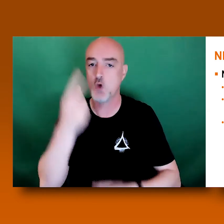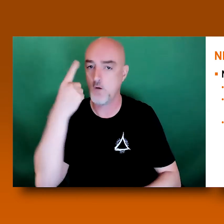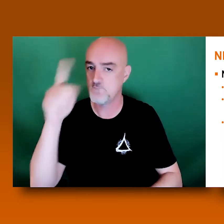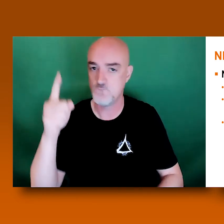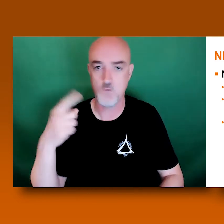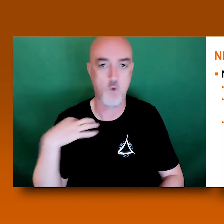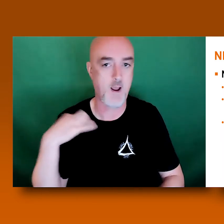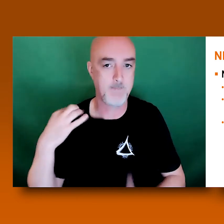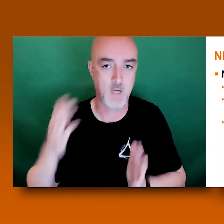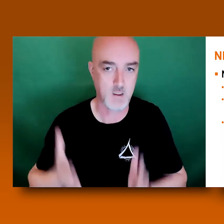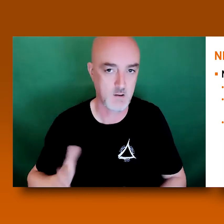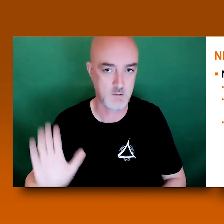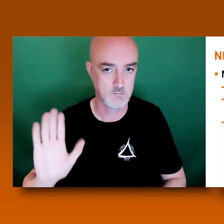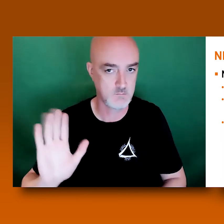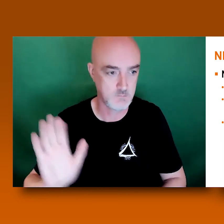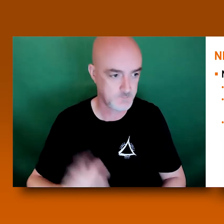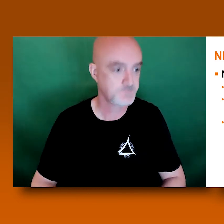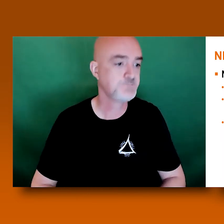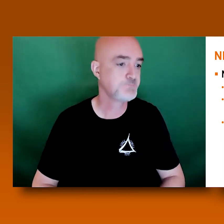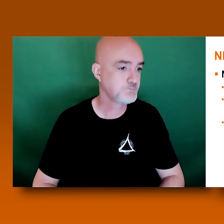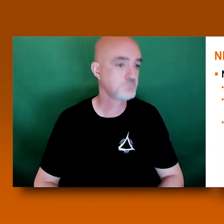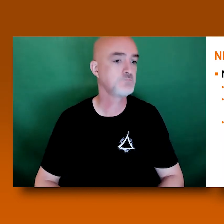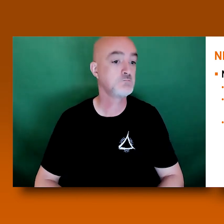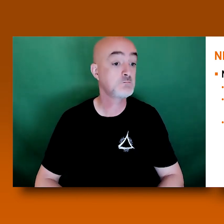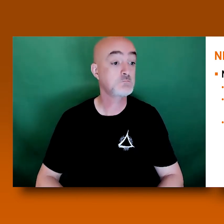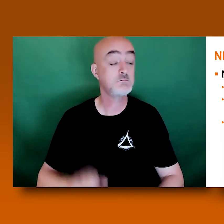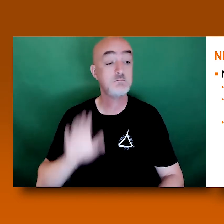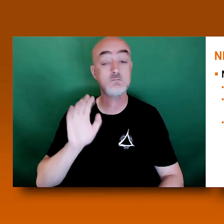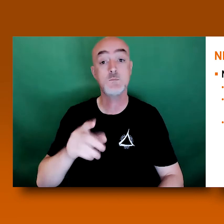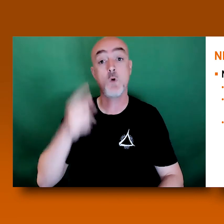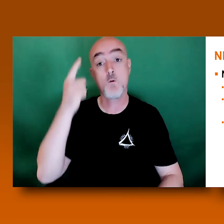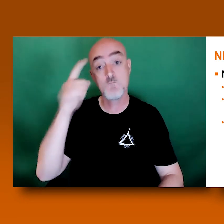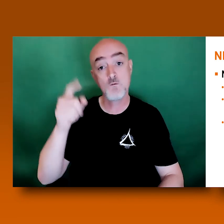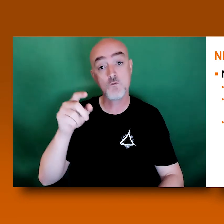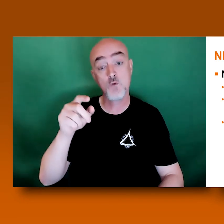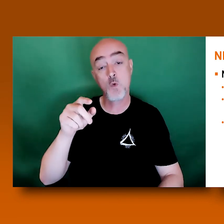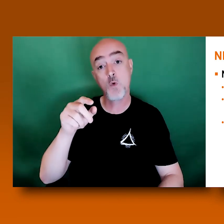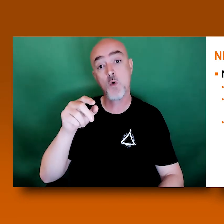So, again, the response, the review is not for the applicant.